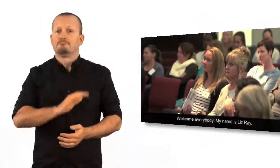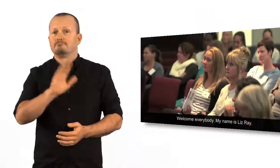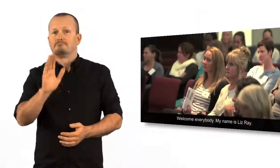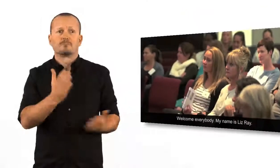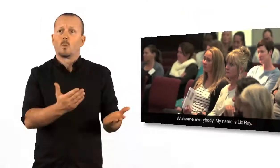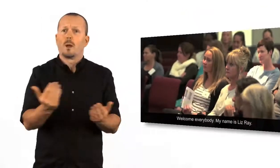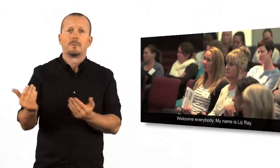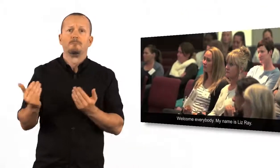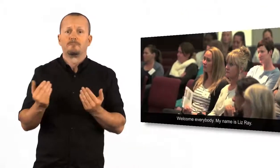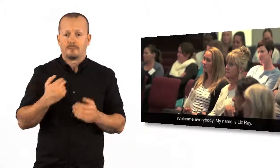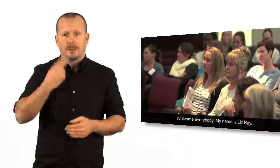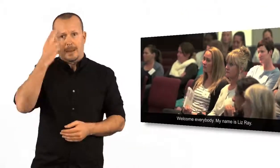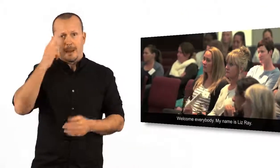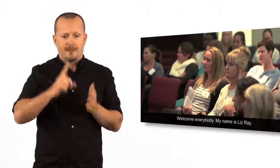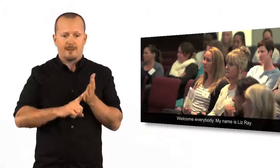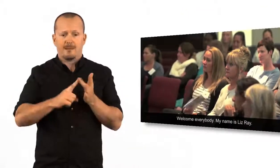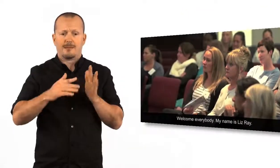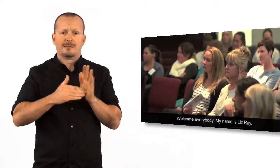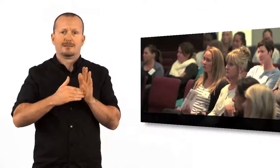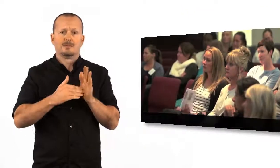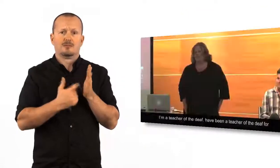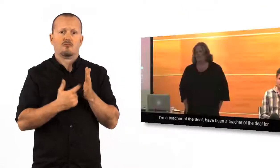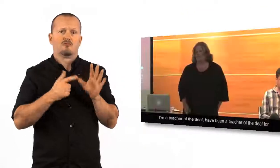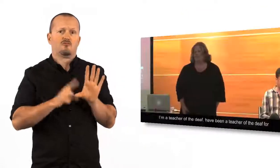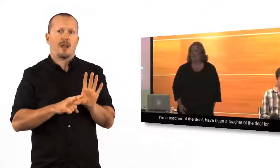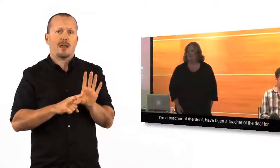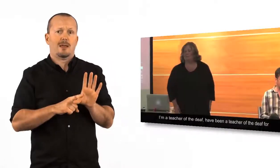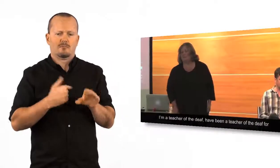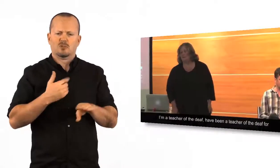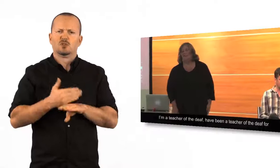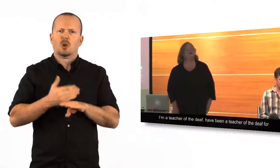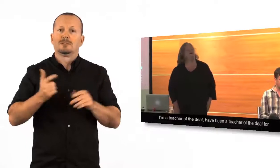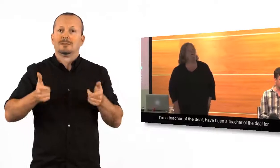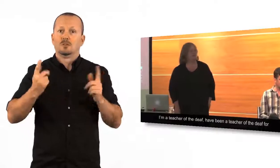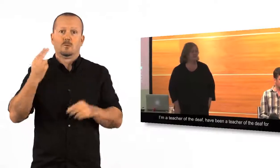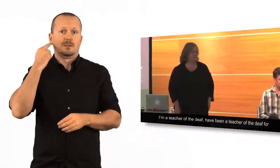Liz: Welcome everybody. My name is Liz Ray, I’m a teacher of the Deaf, have been a teacher